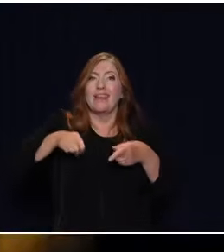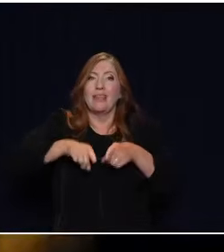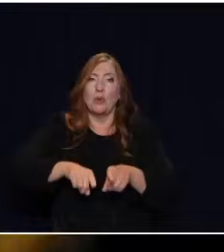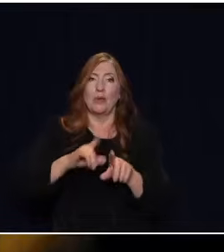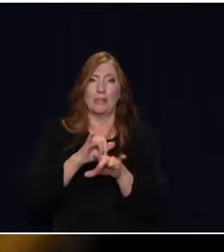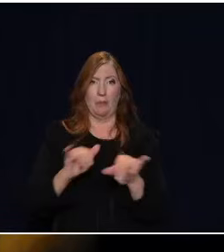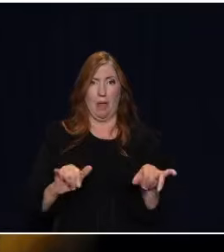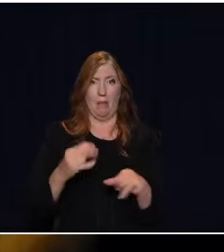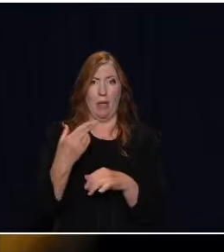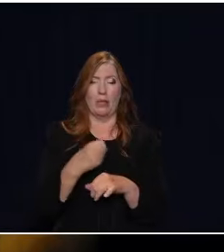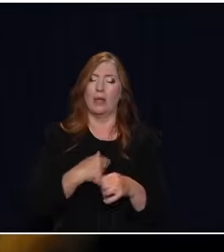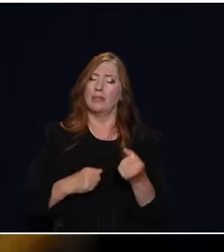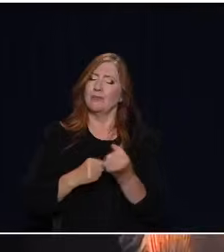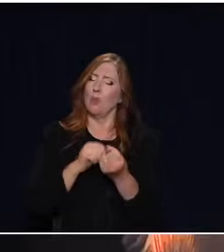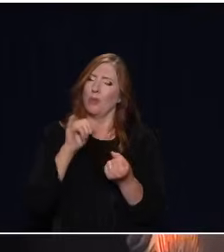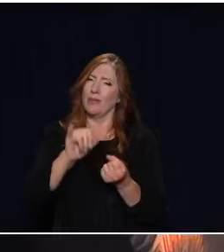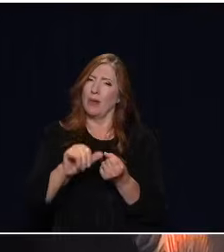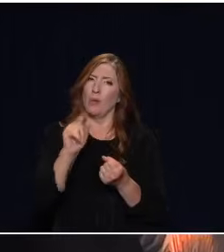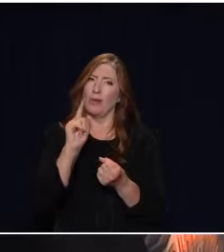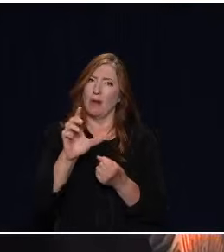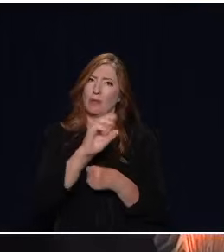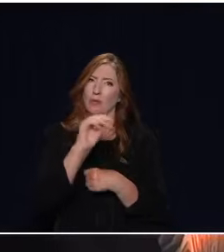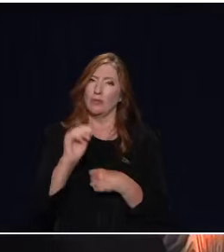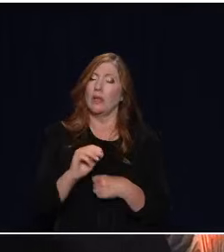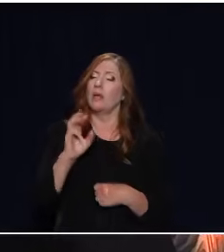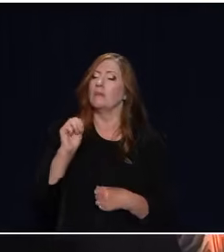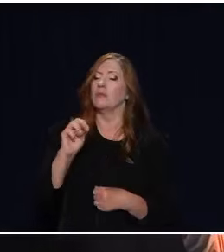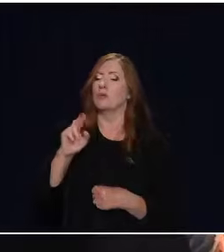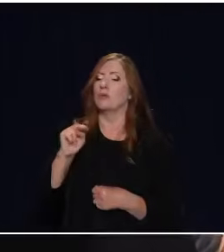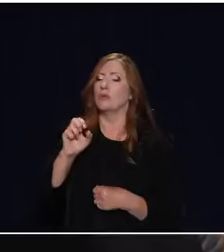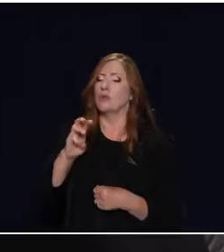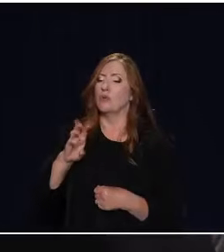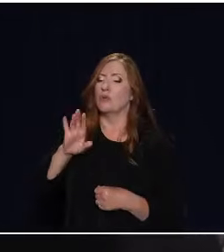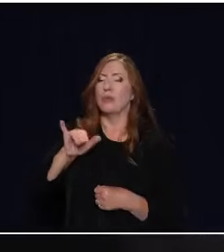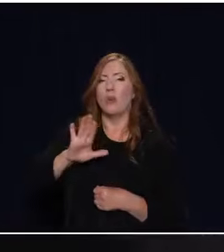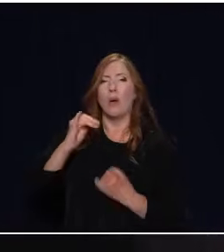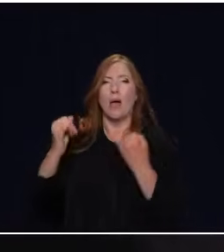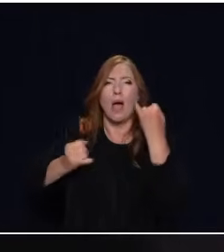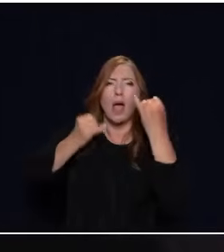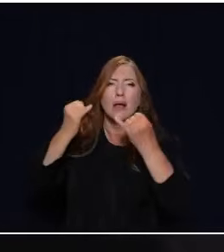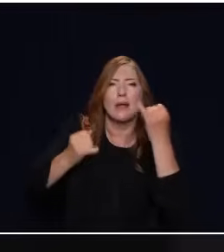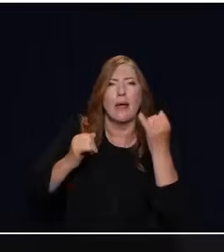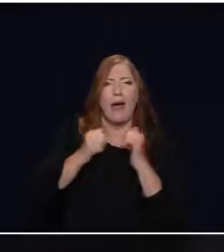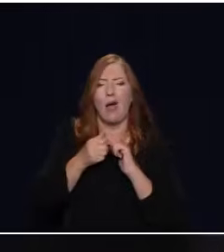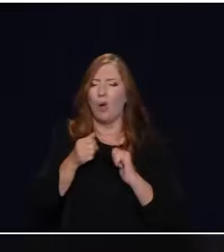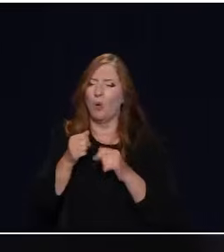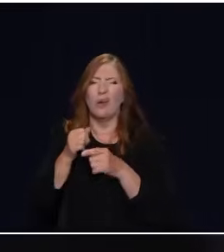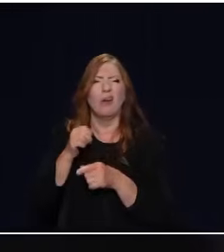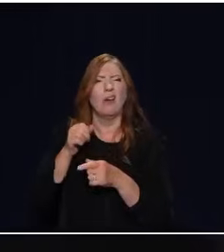DUAL ENROLLMENT IS A WONDERFUL WAY FOR STUDENTS TO EARN COLLEGE CREDIT IN HIGH SCHOOL.